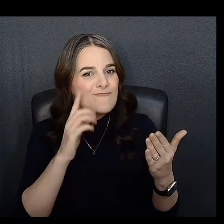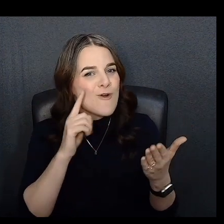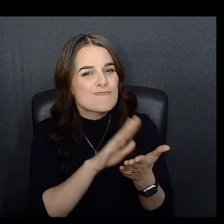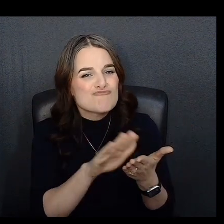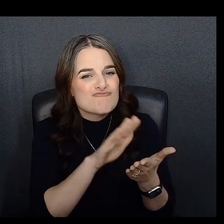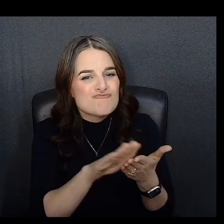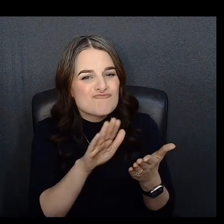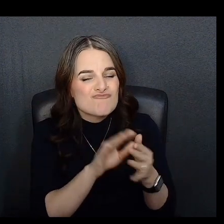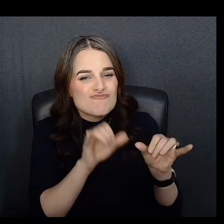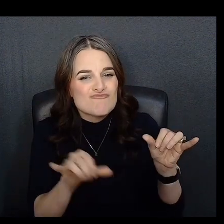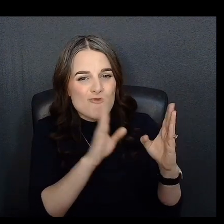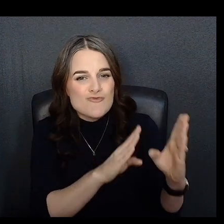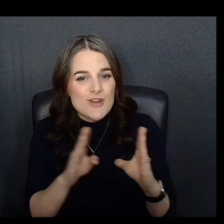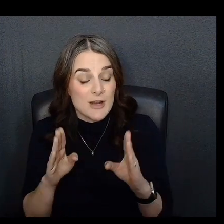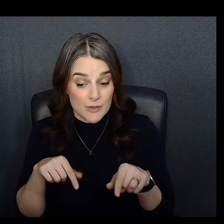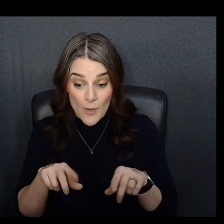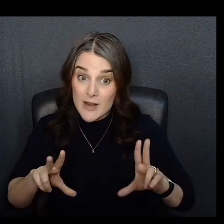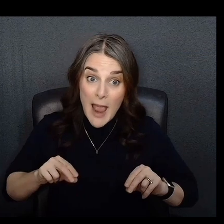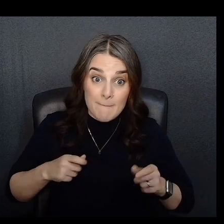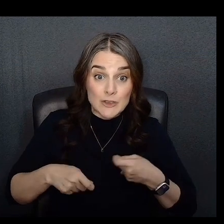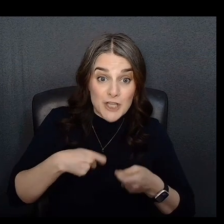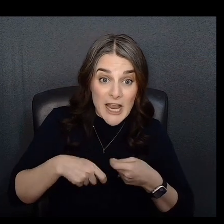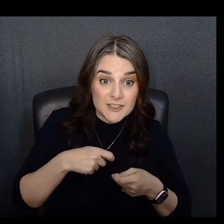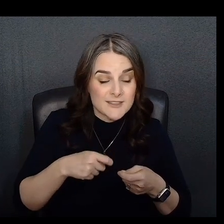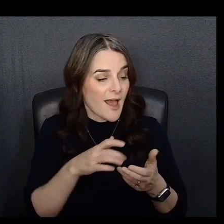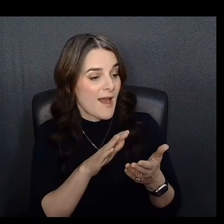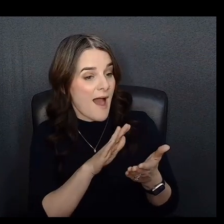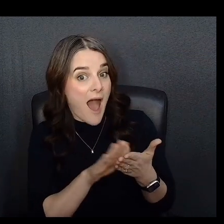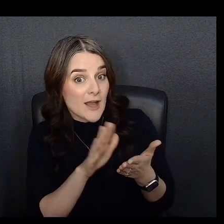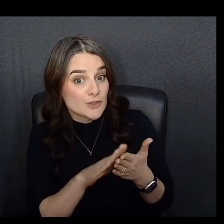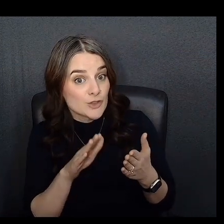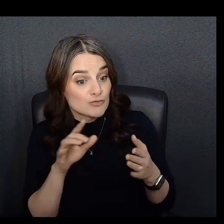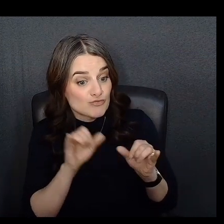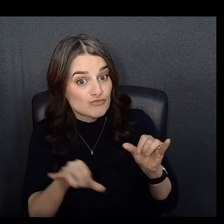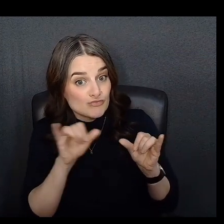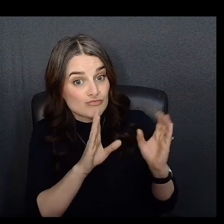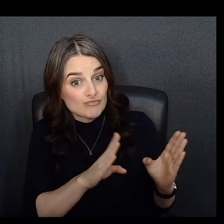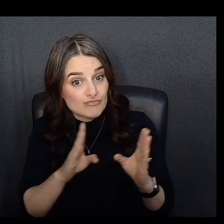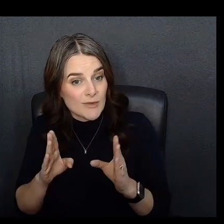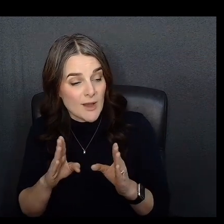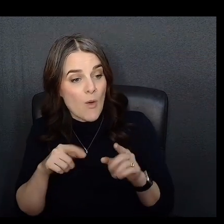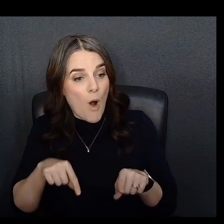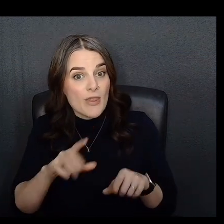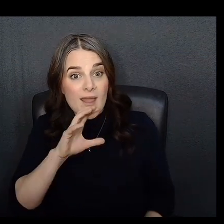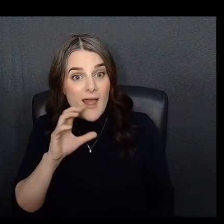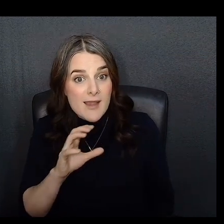and then for hygiene routines as well as people age to teach that body vocabulary.